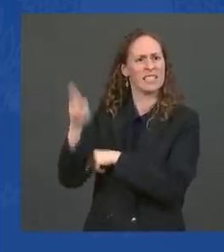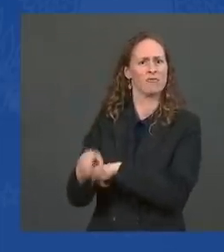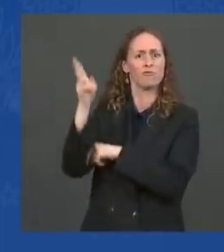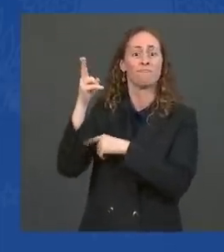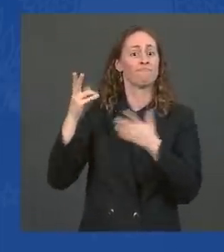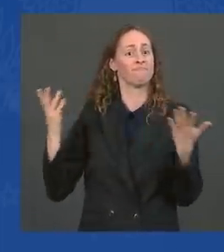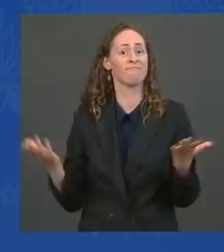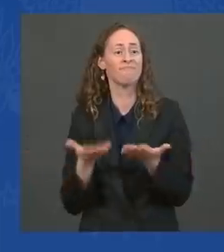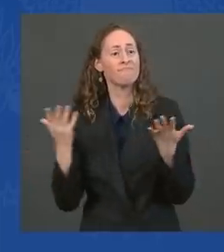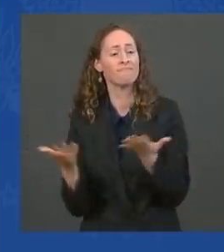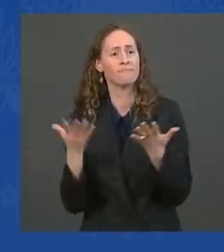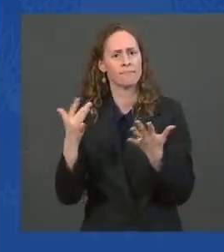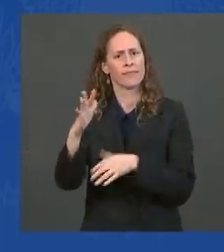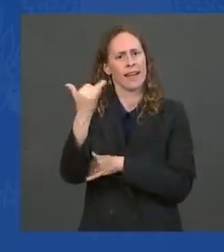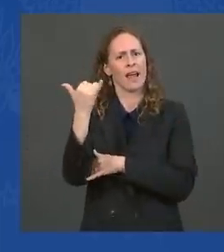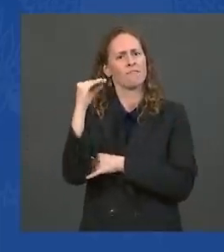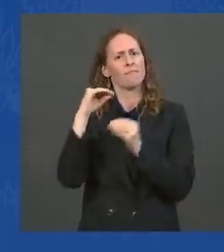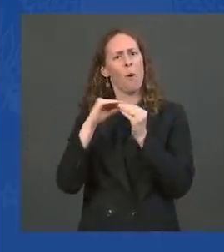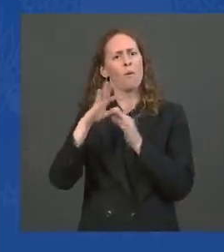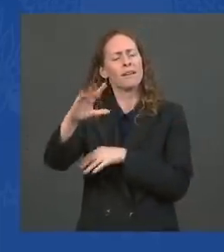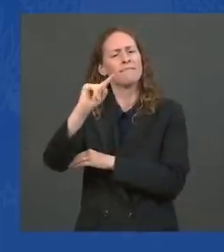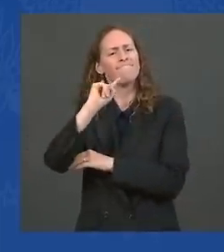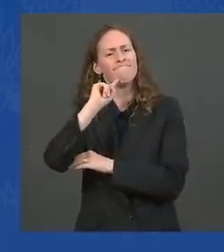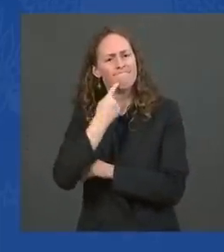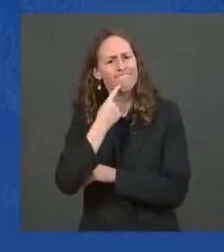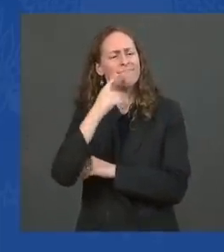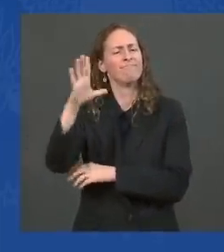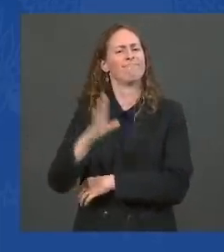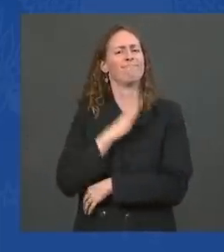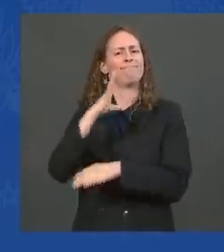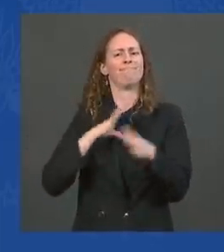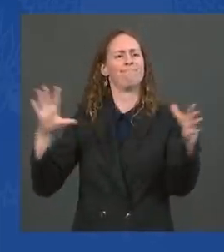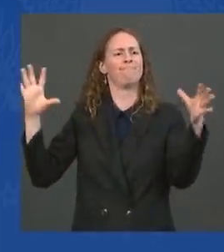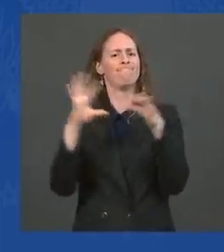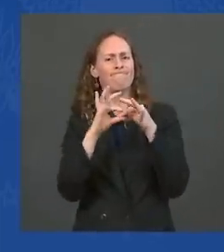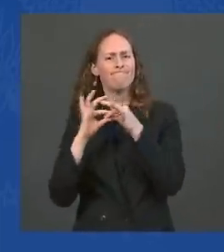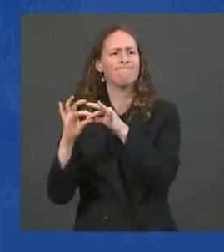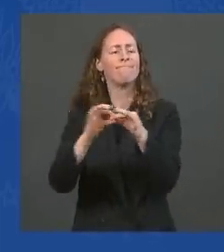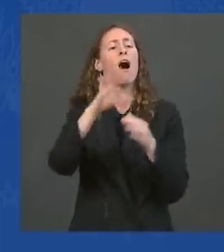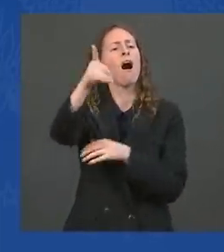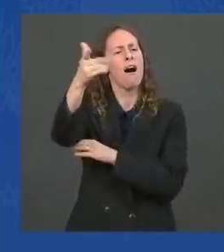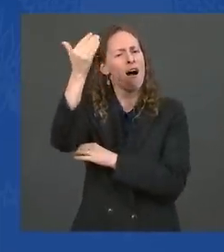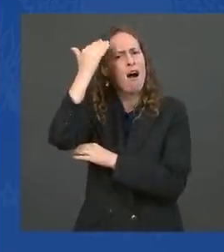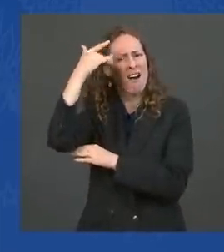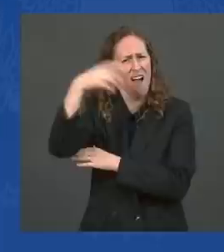among all three of our nations because we all recognize the imperative of ensuring peace and stability